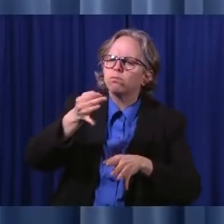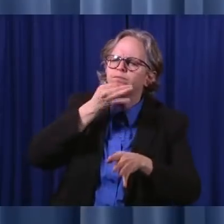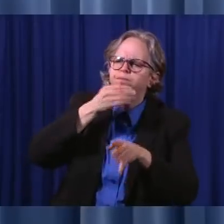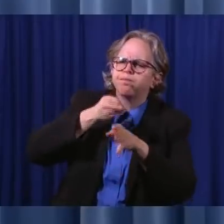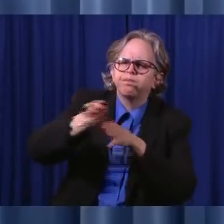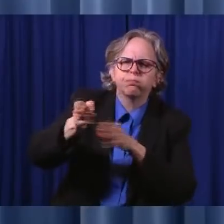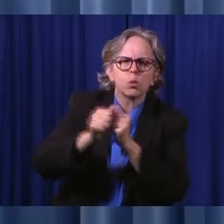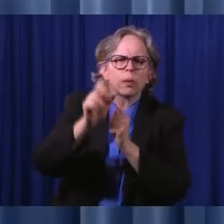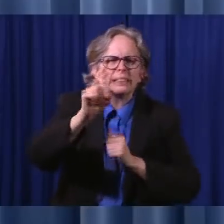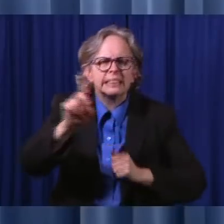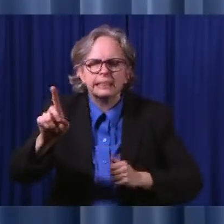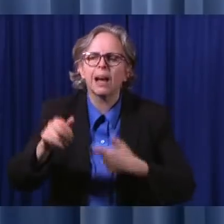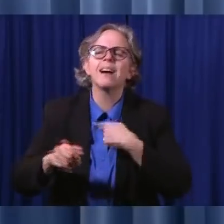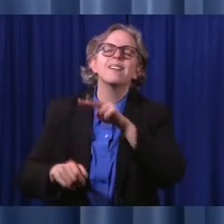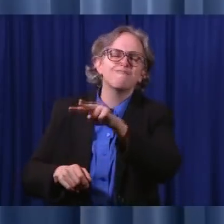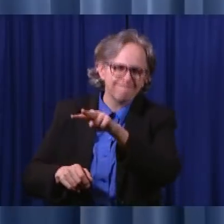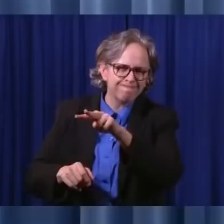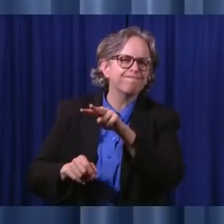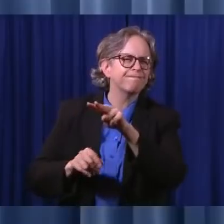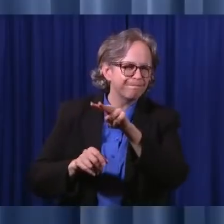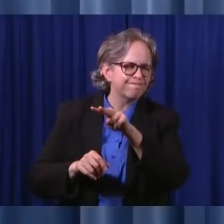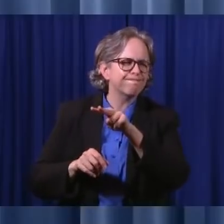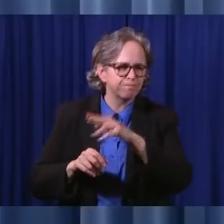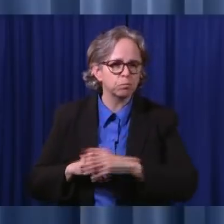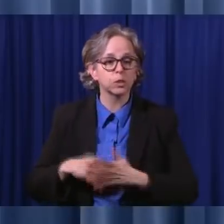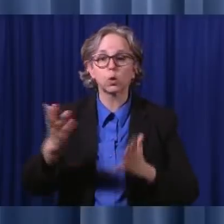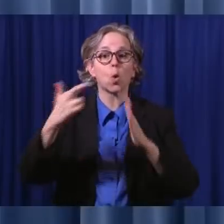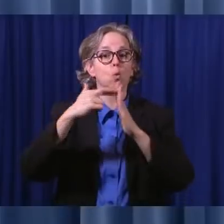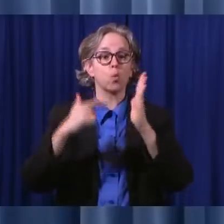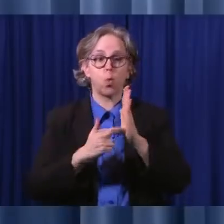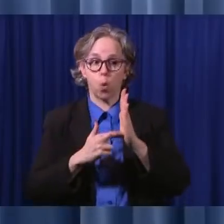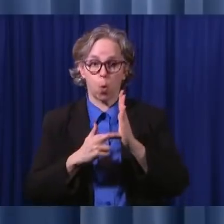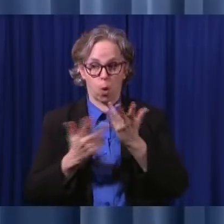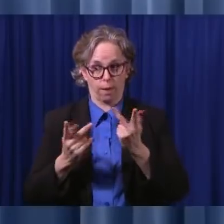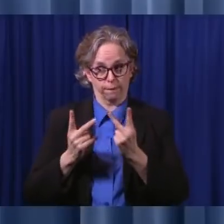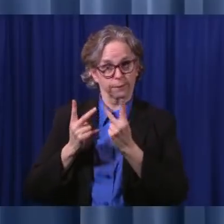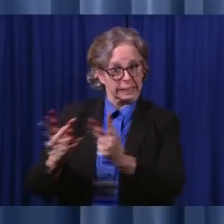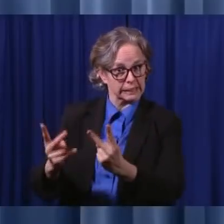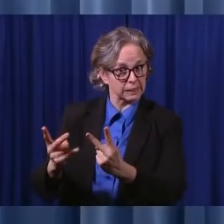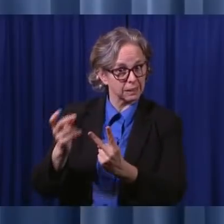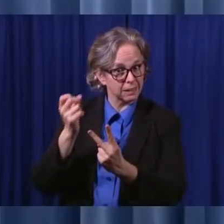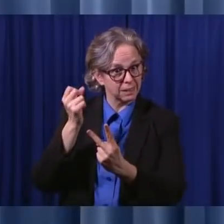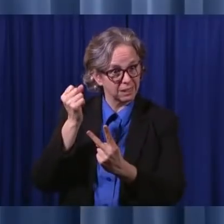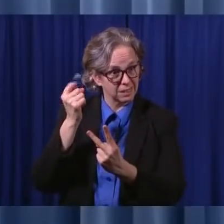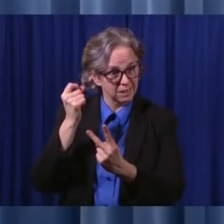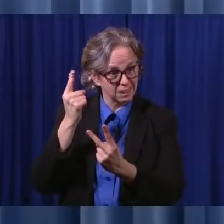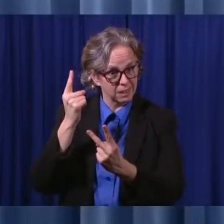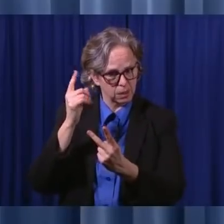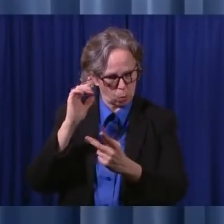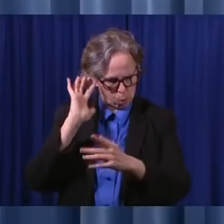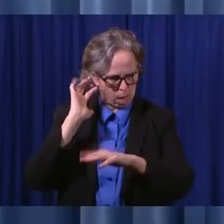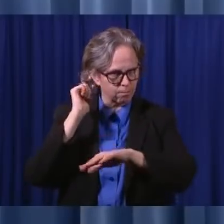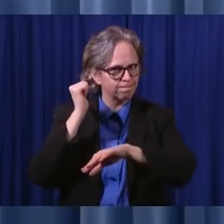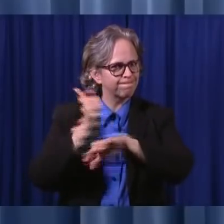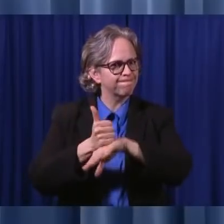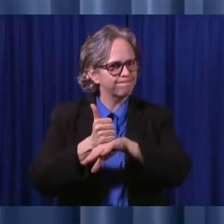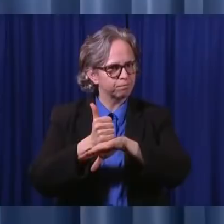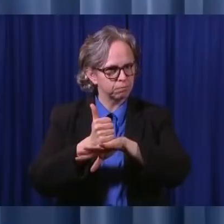THREE, THE CONSULTATION AND PROVIDERS AND AGING AND DEVELOPMENT COMMUNITIES AND FOUR GUIDELINES FOR THE VISITATION